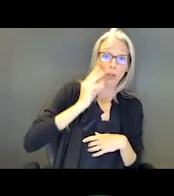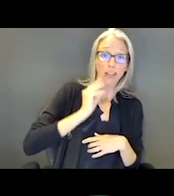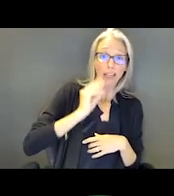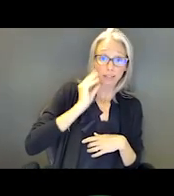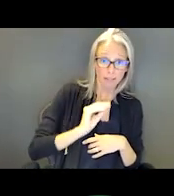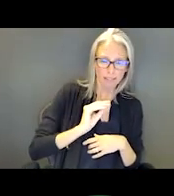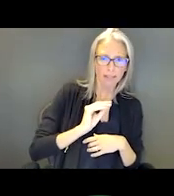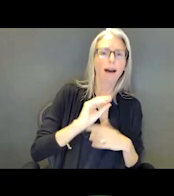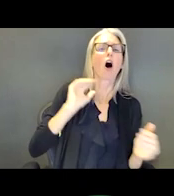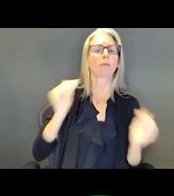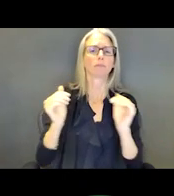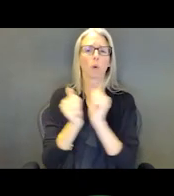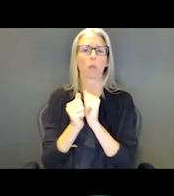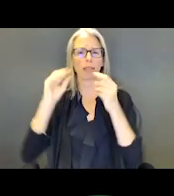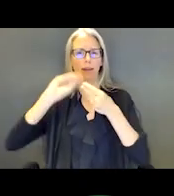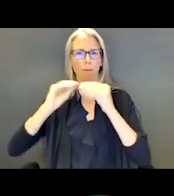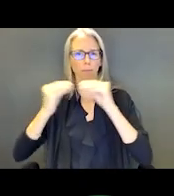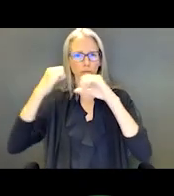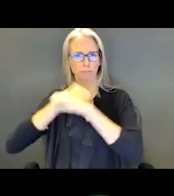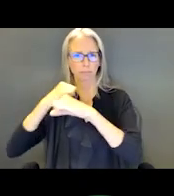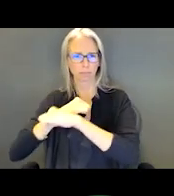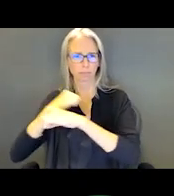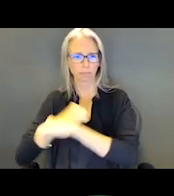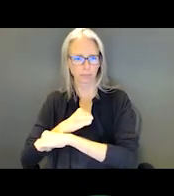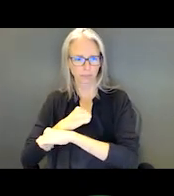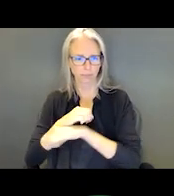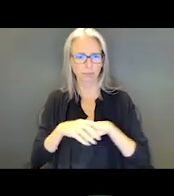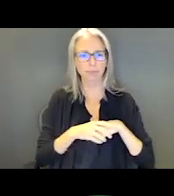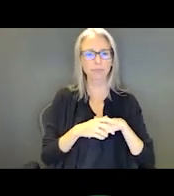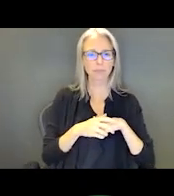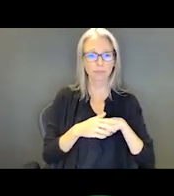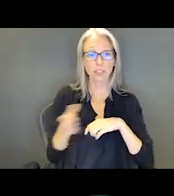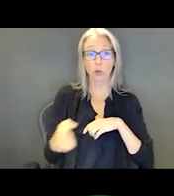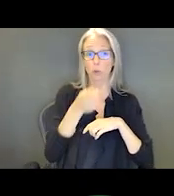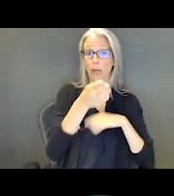the forest by providing descriptions derived from the field journals and group discussions.